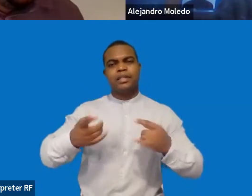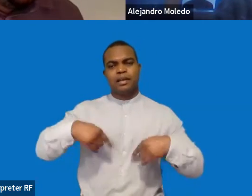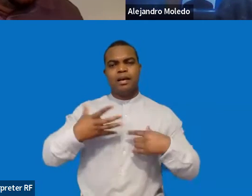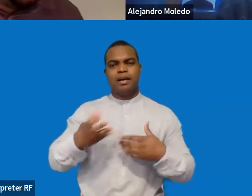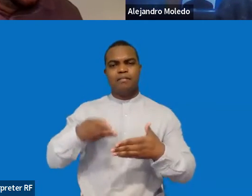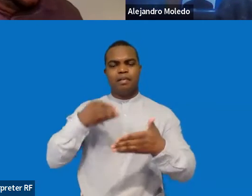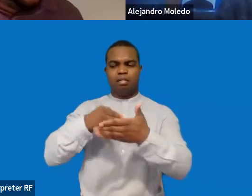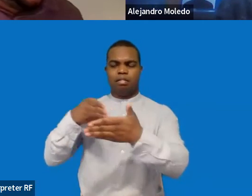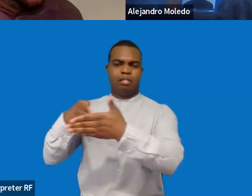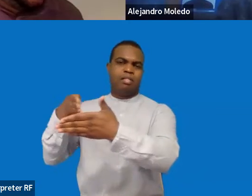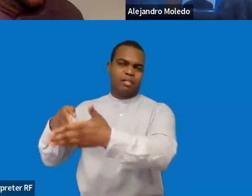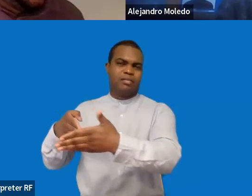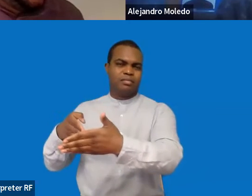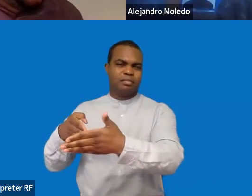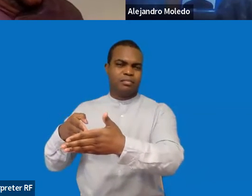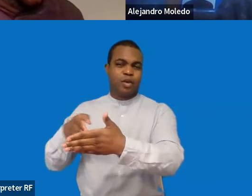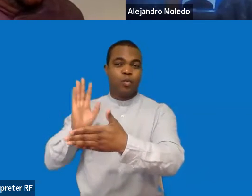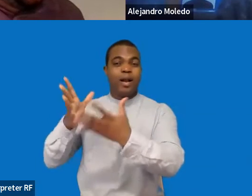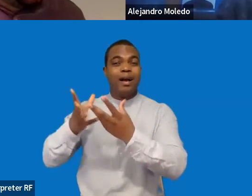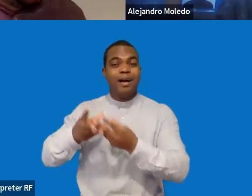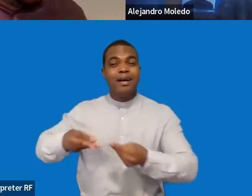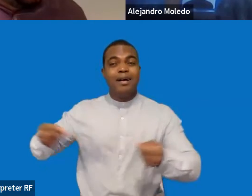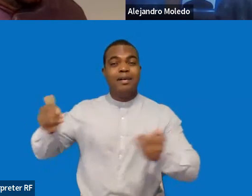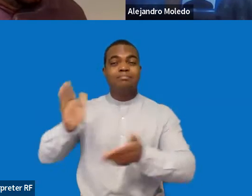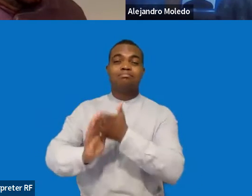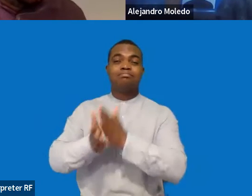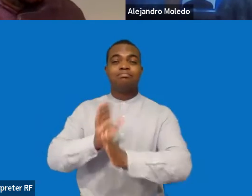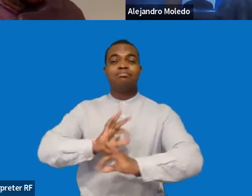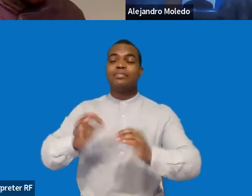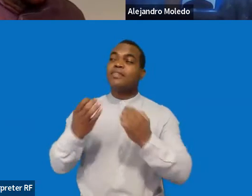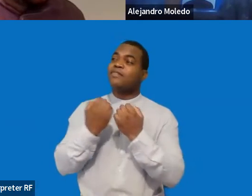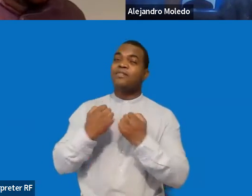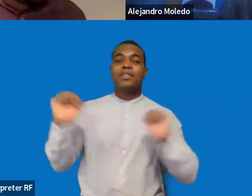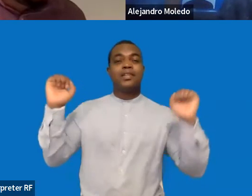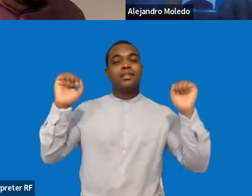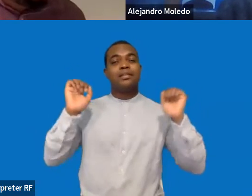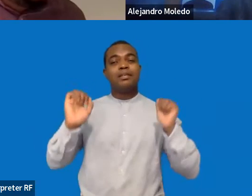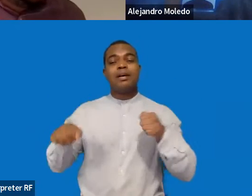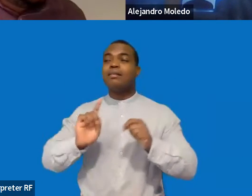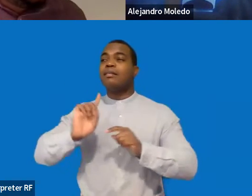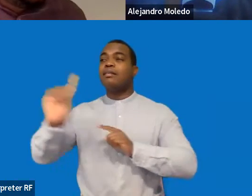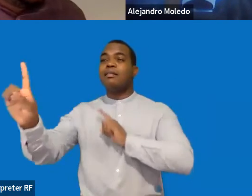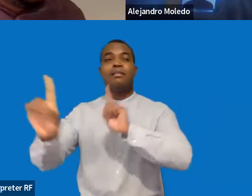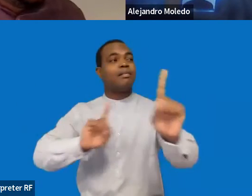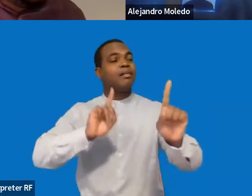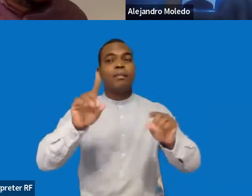as EU citizens. When a person with disability moves to another European country